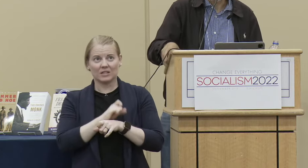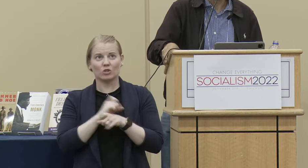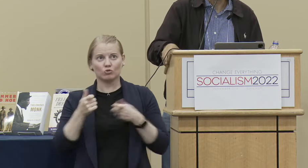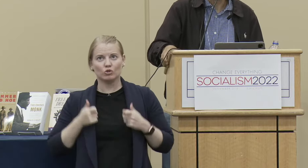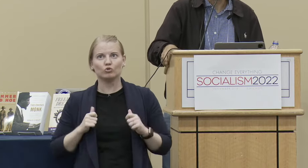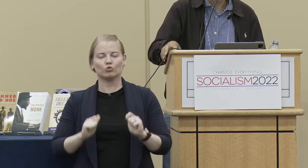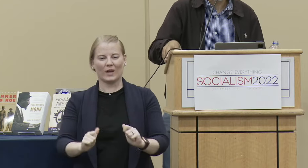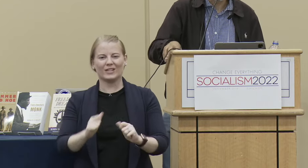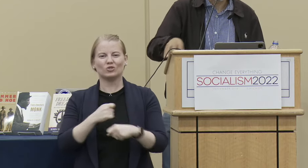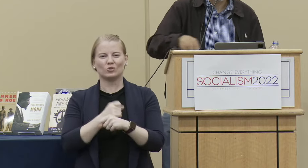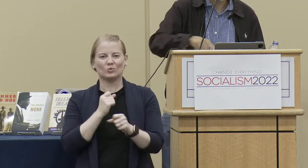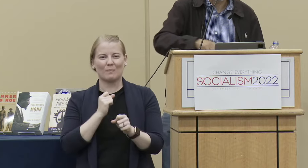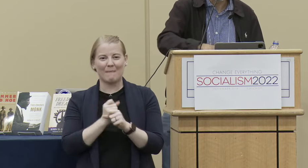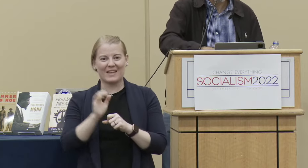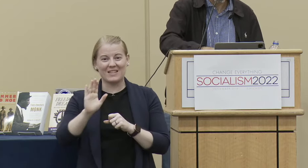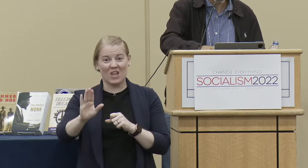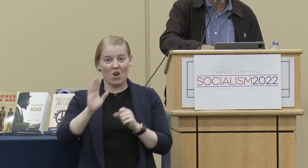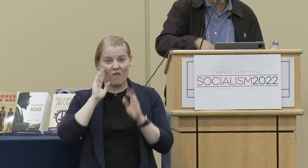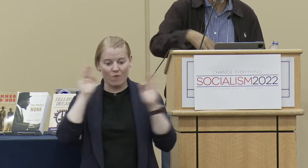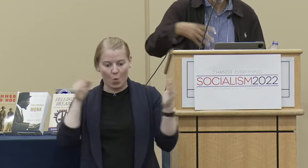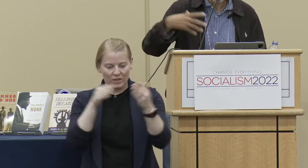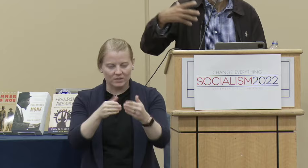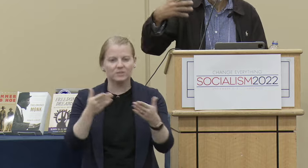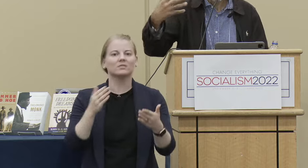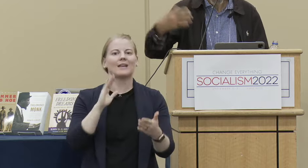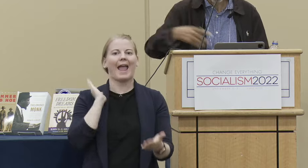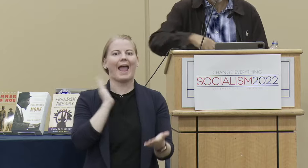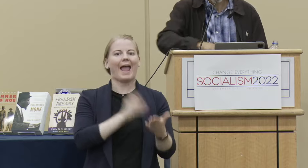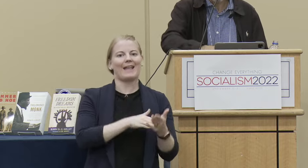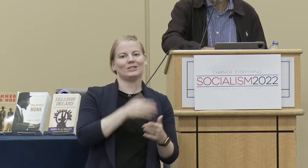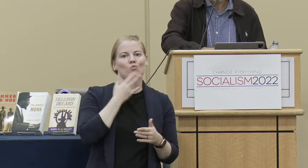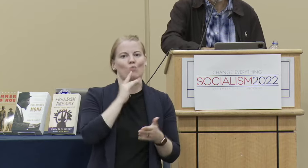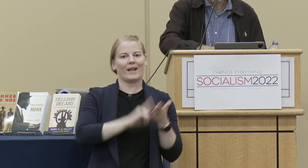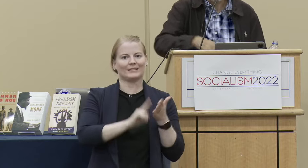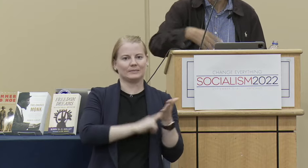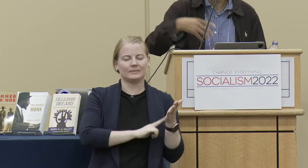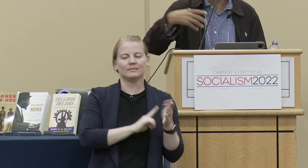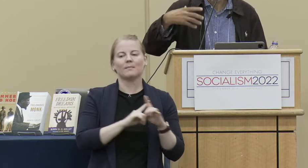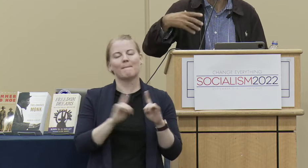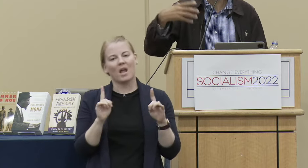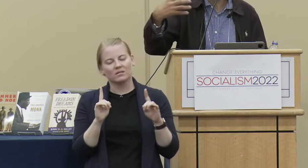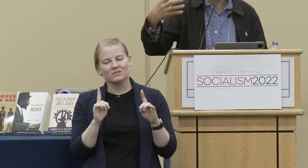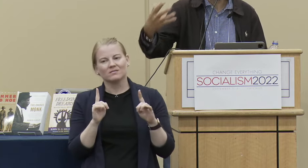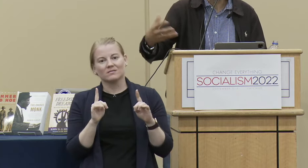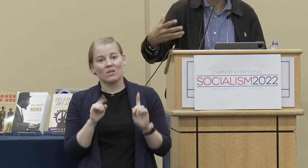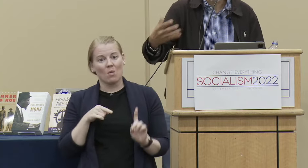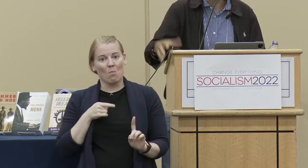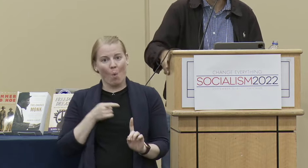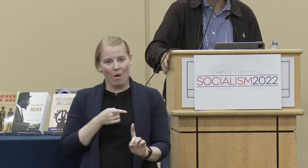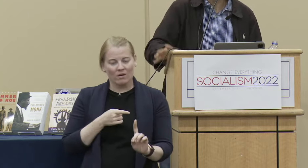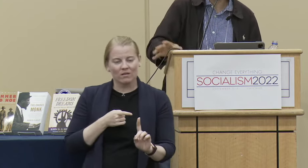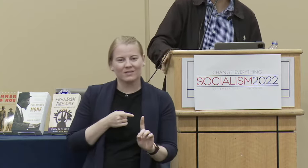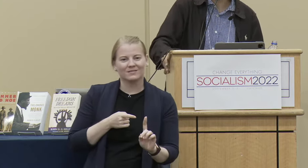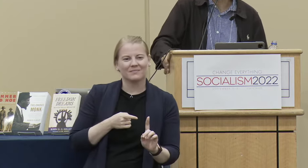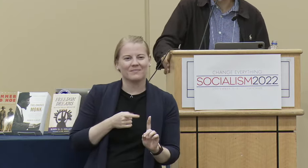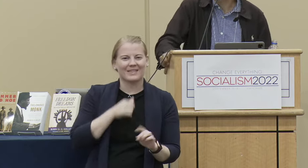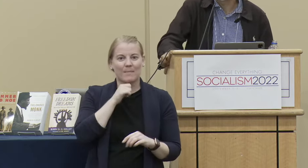didn't say third, because it's more complicated than that, because they actually did try to make antiracism a central feature. The latter point, though, about